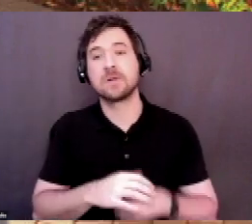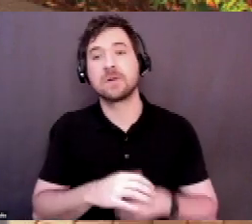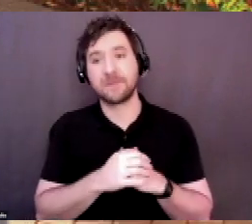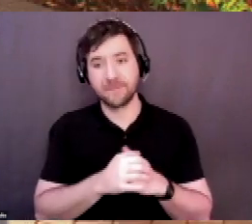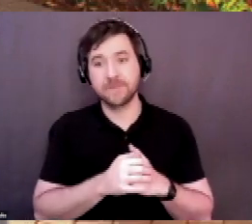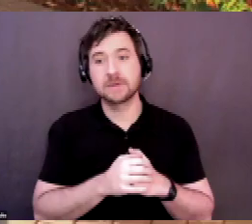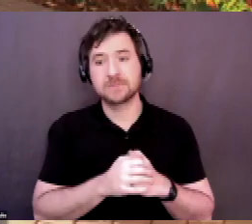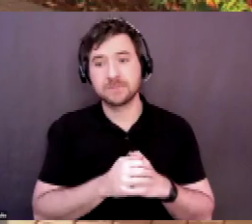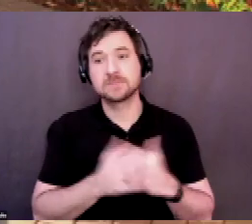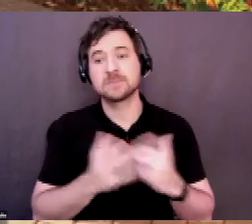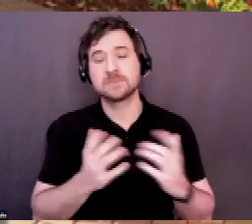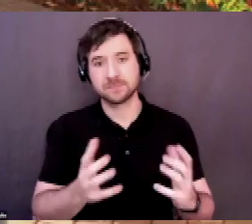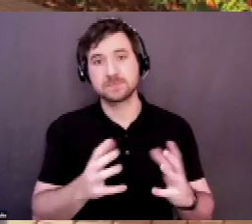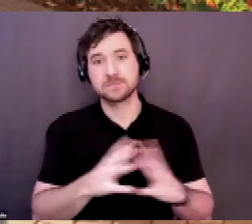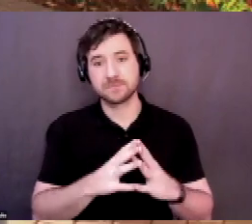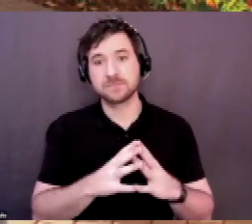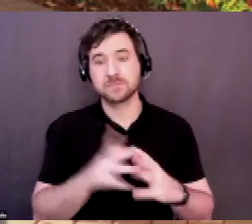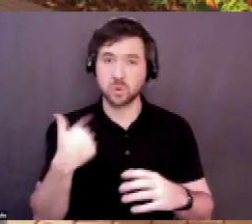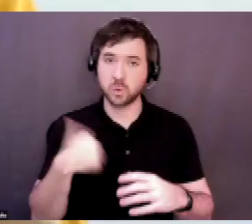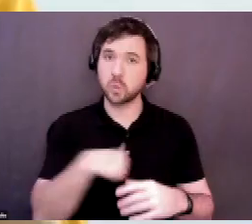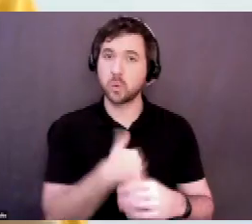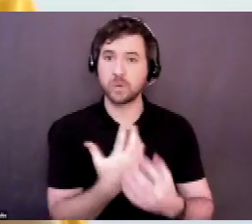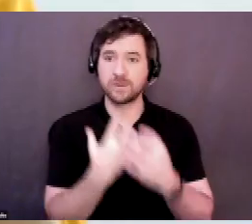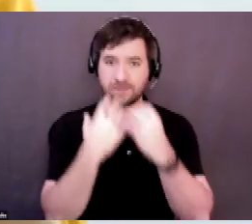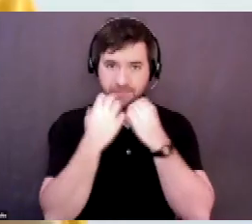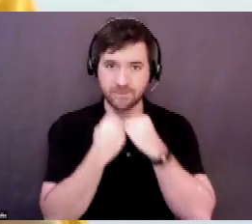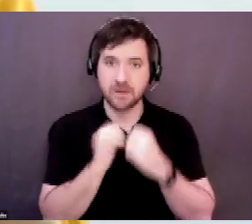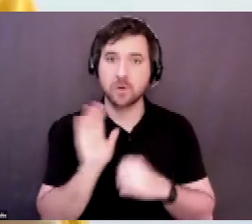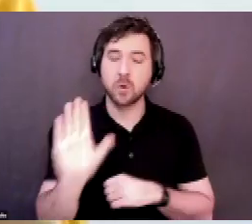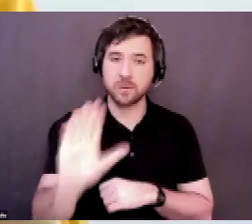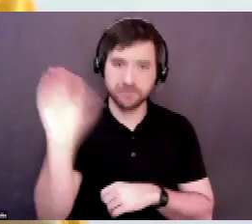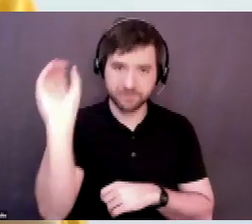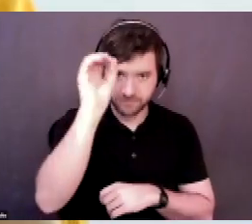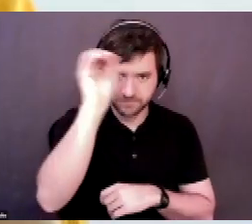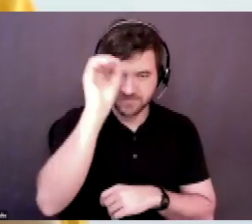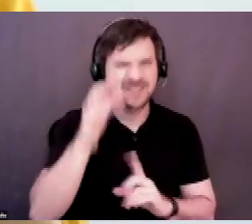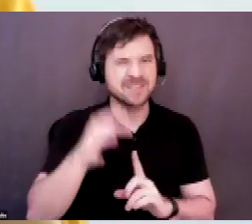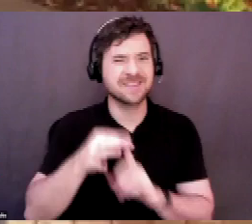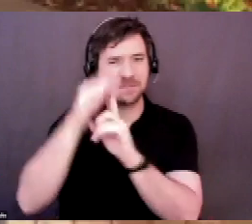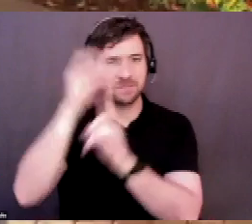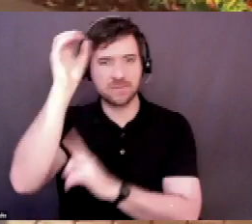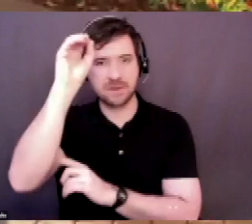We value your opinions, especially the opinions of people of color.